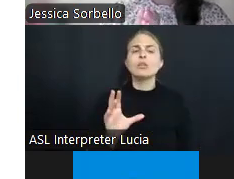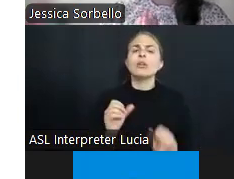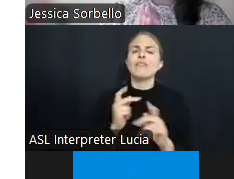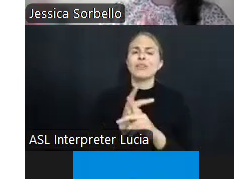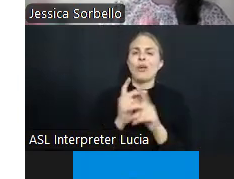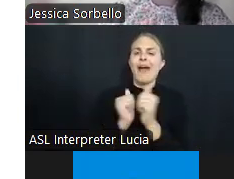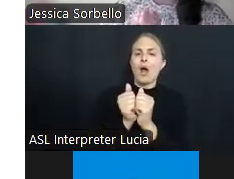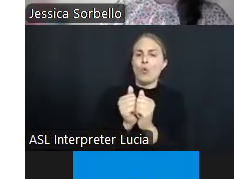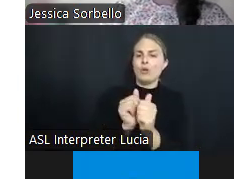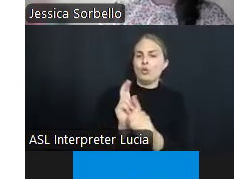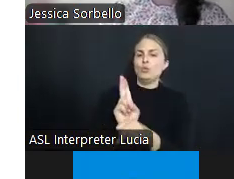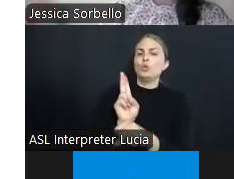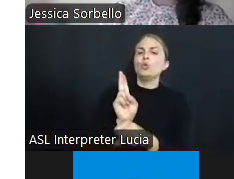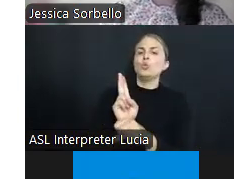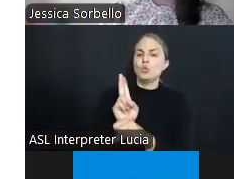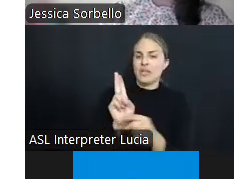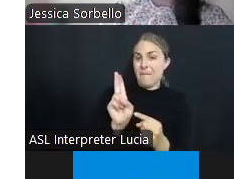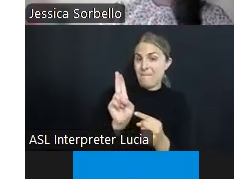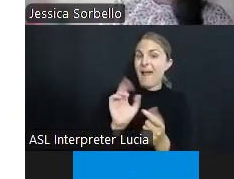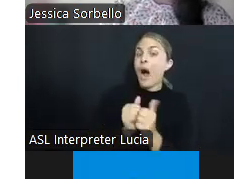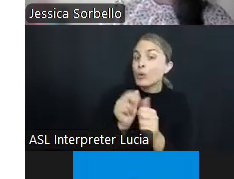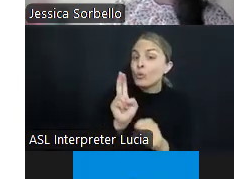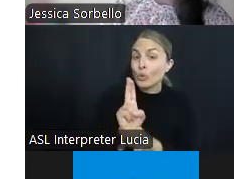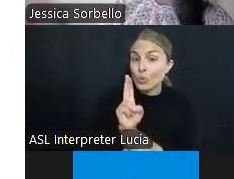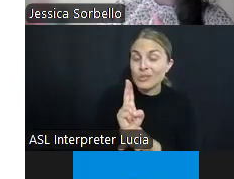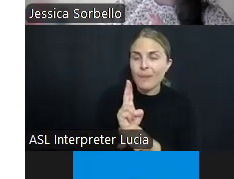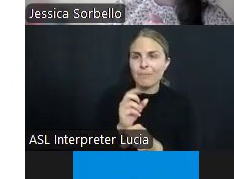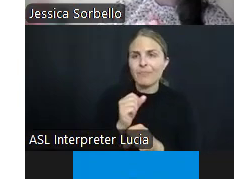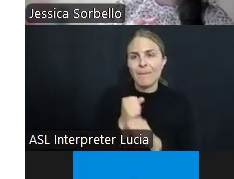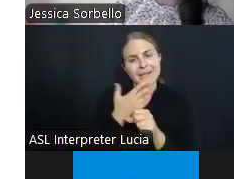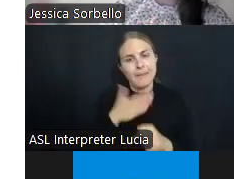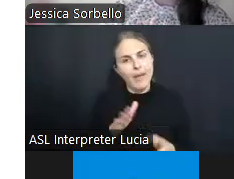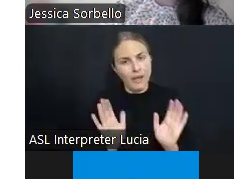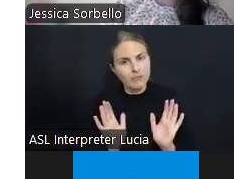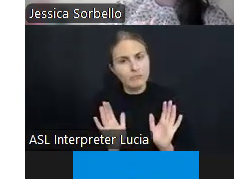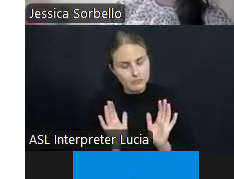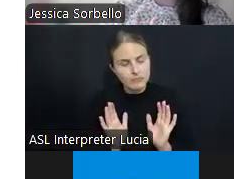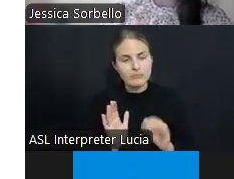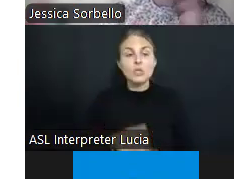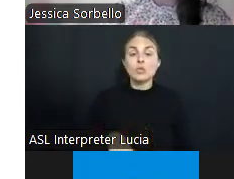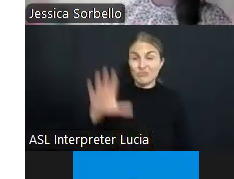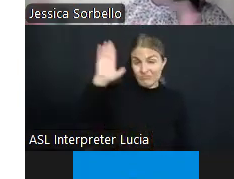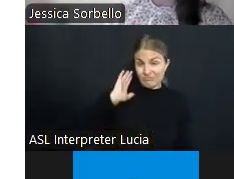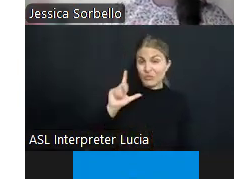You know, again in 2021 , when we look at that 107,000 deaths, 75 percent of overdose deaths in New York state